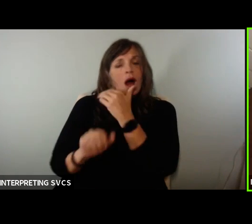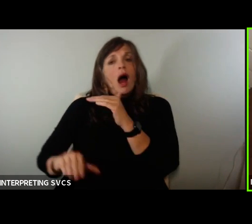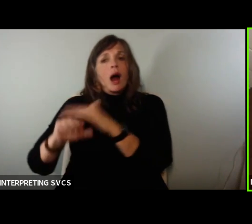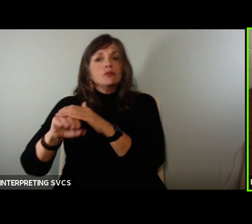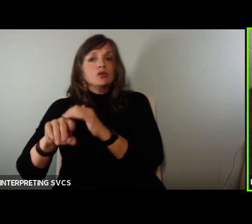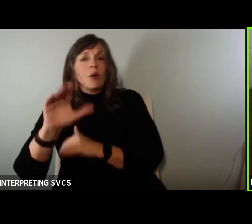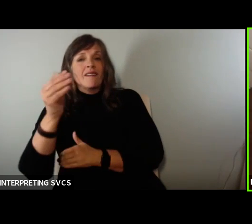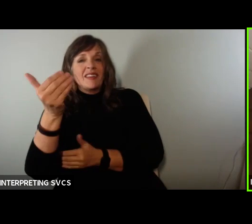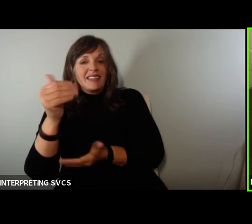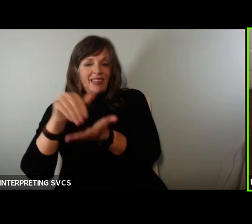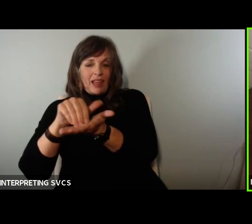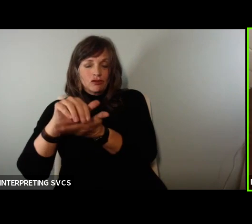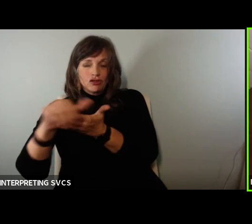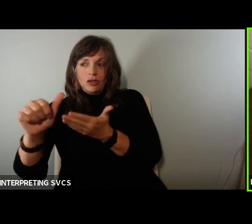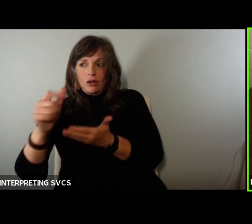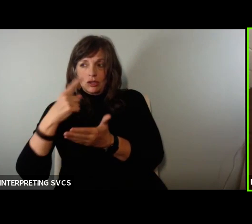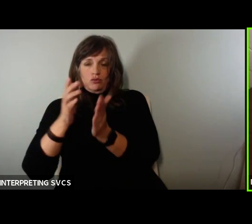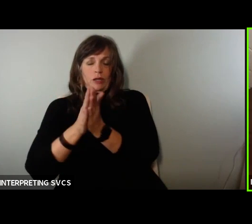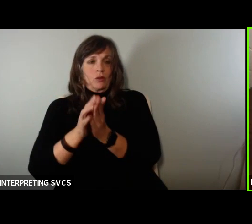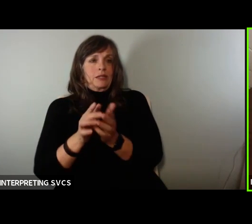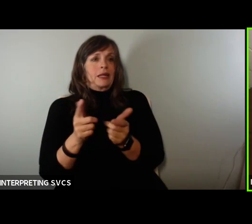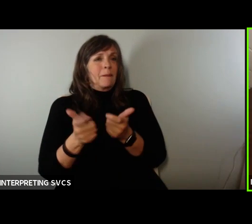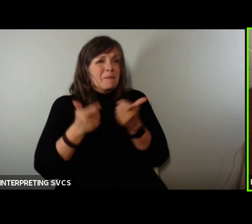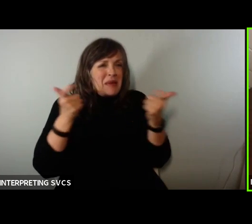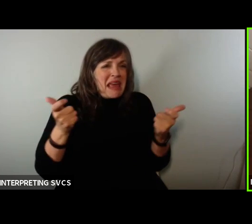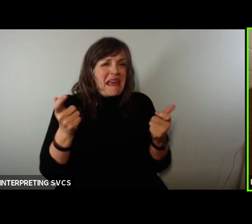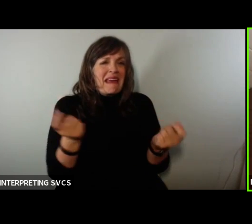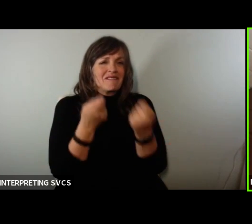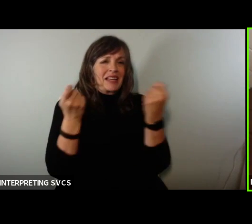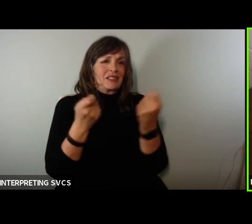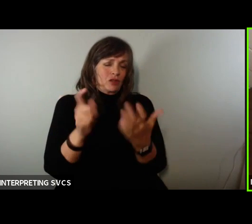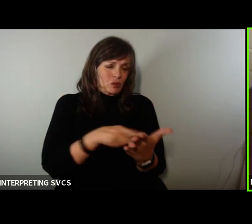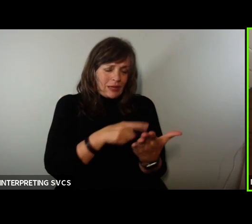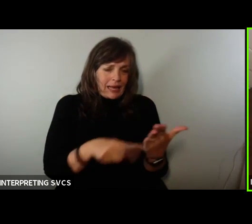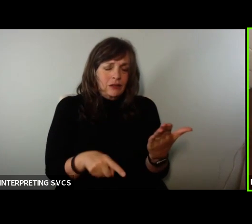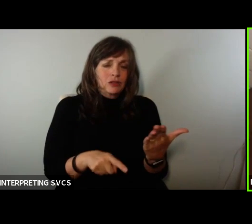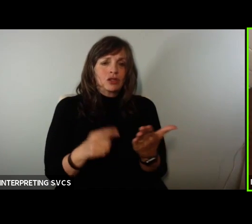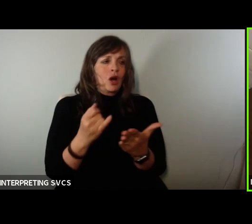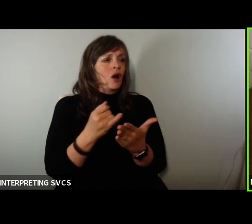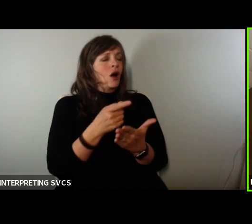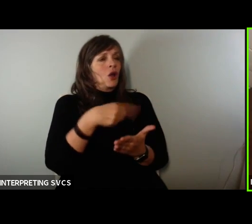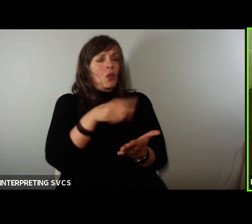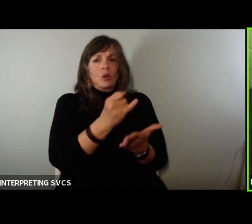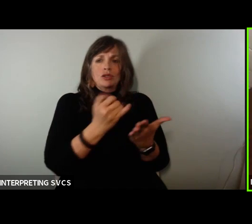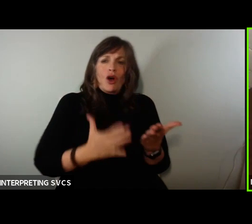Some of our really big festivals were canceled and artists are out a lot of money.